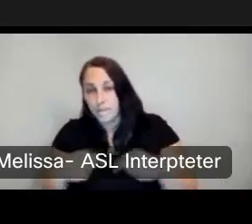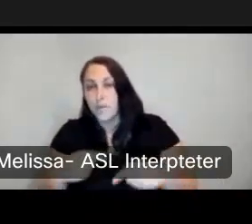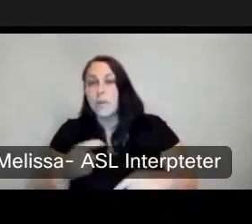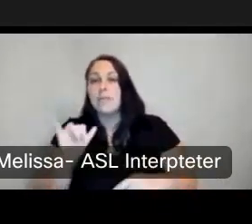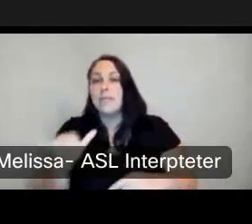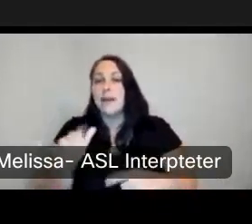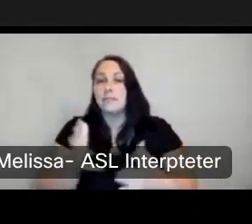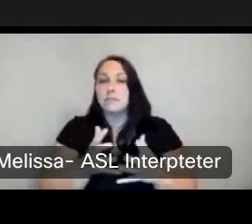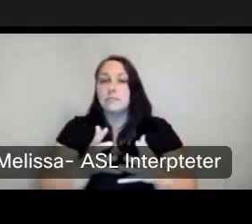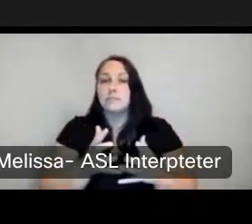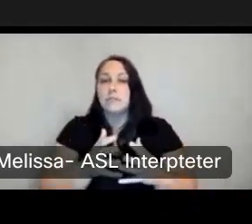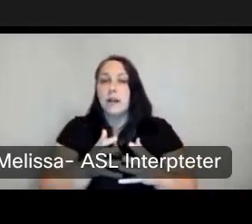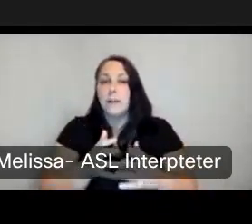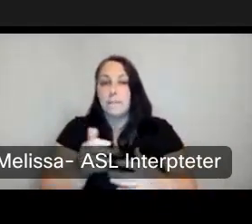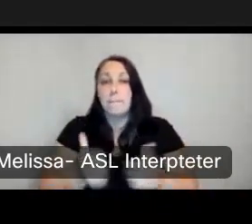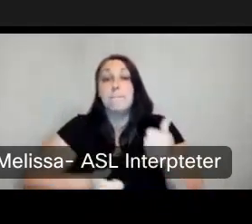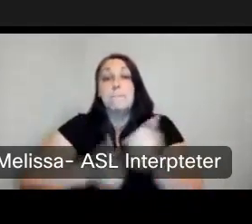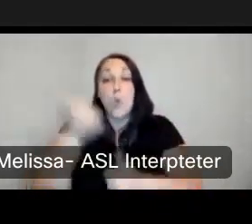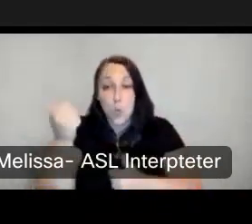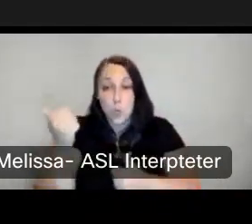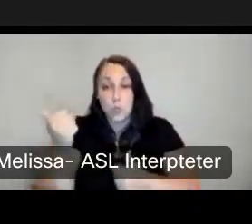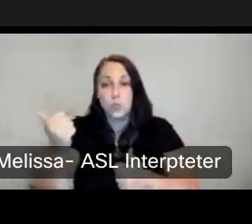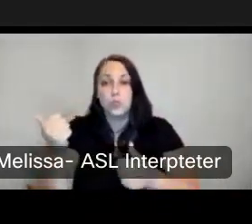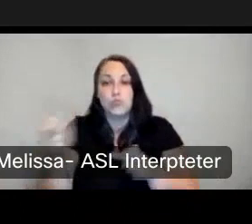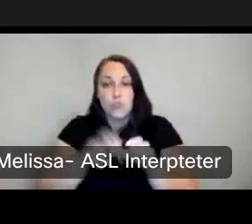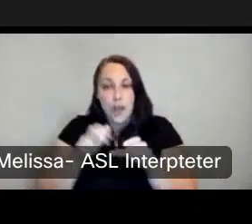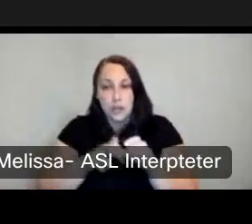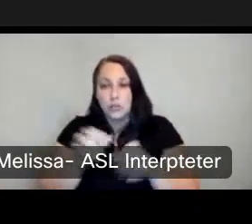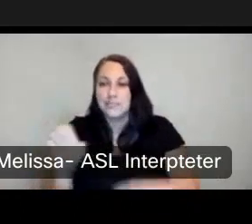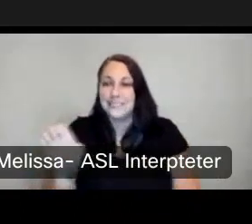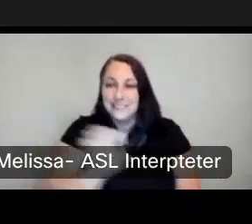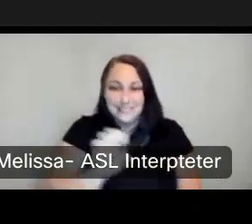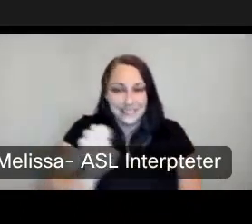that people were trying to go Eastward towards Capitol Hill towards Union Station and further